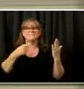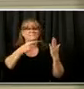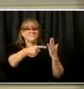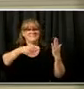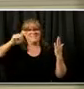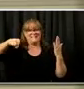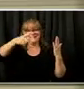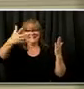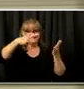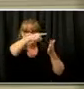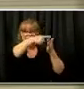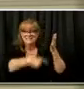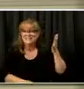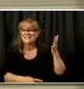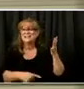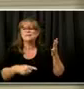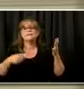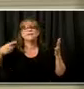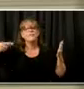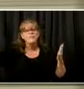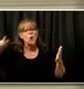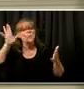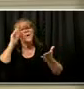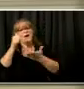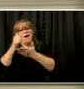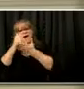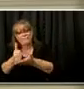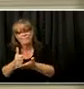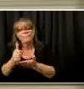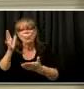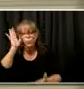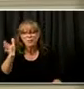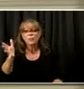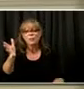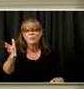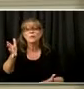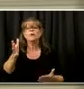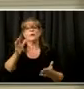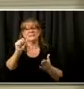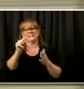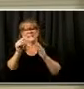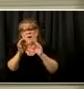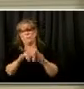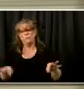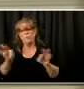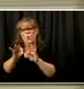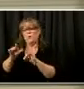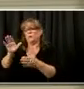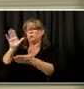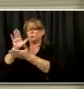in particular mental health services in the schools are crucial to identifying issues and initiating treatment early when the outcomes are most favorable